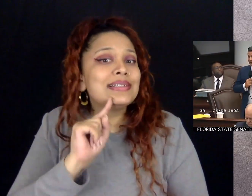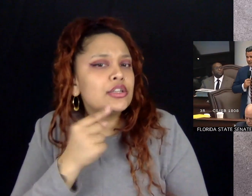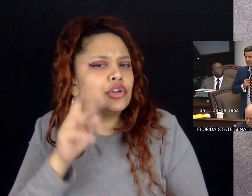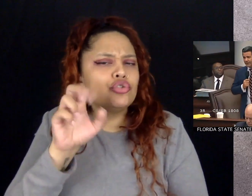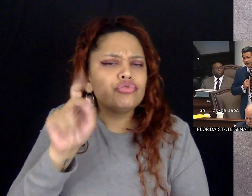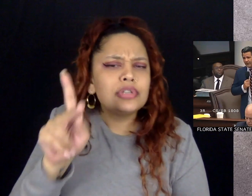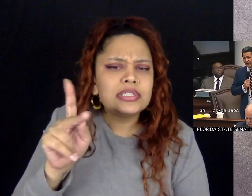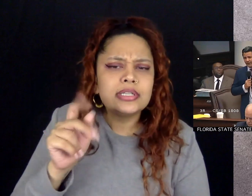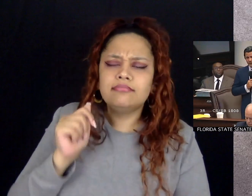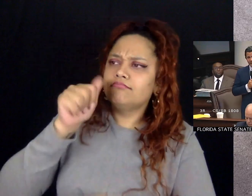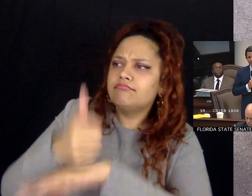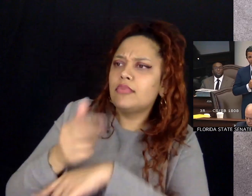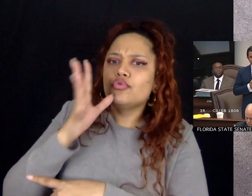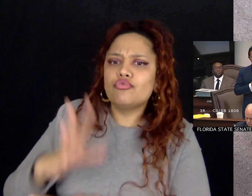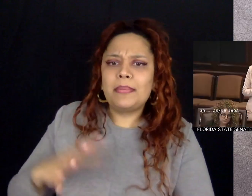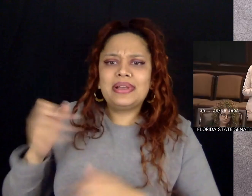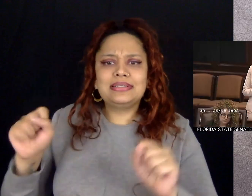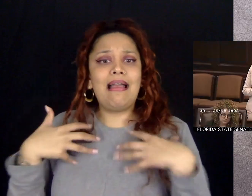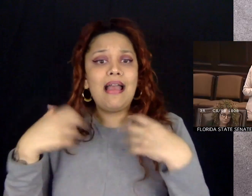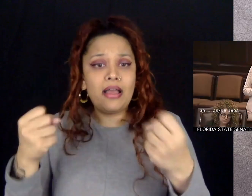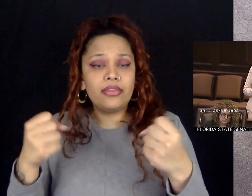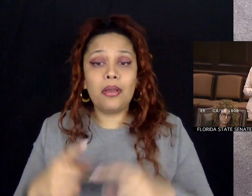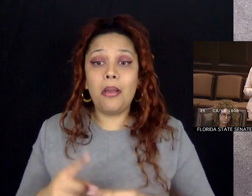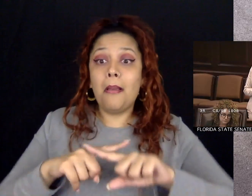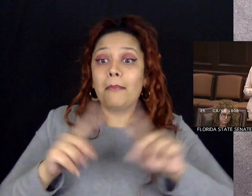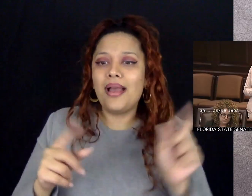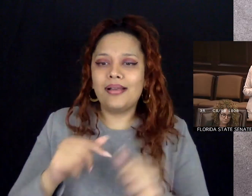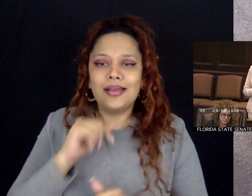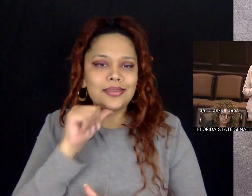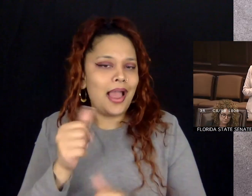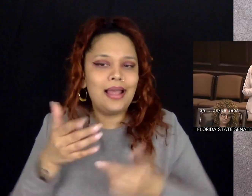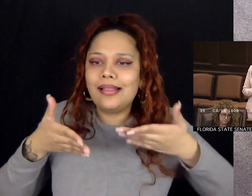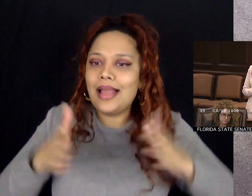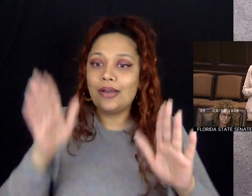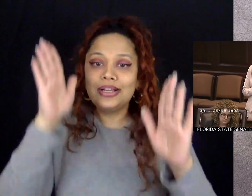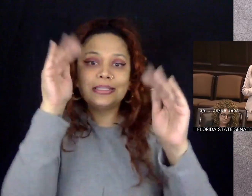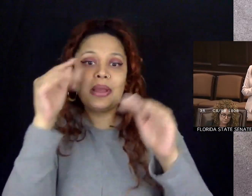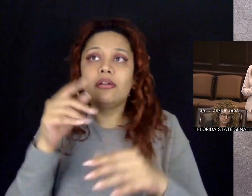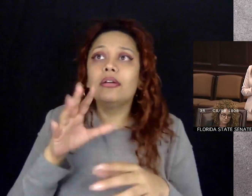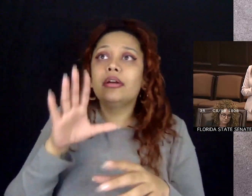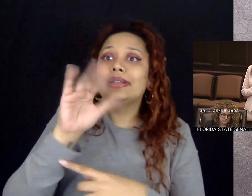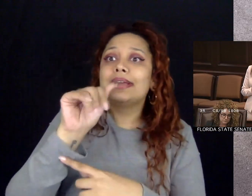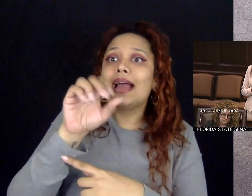the bill only allows abortions after 15 weeks for serious risks to the health of the woman